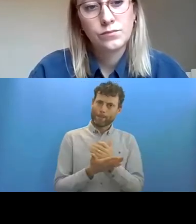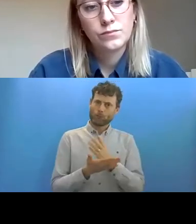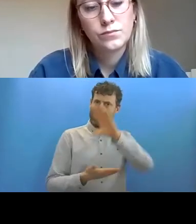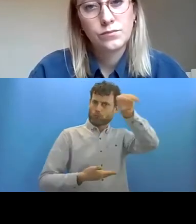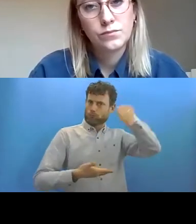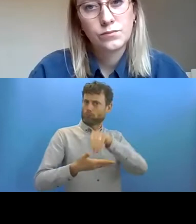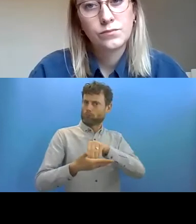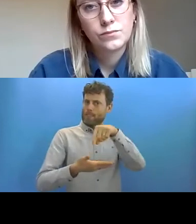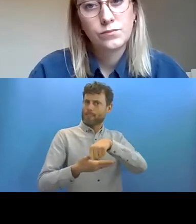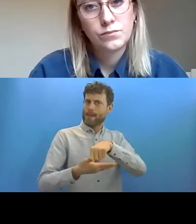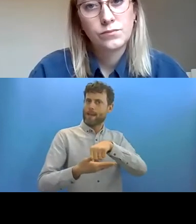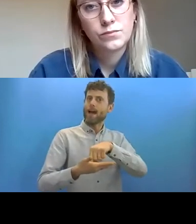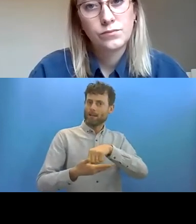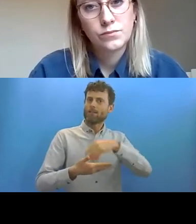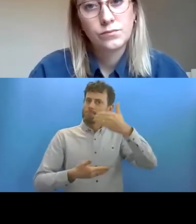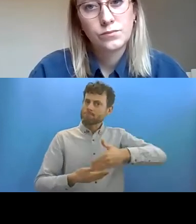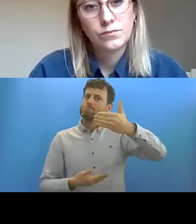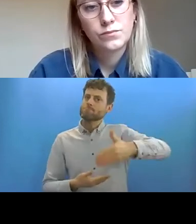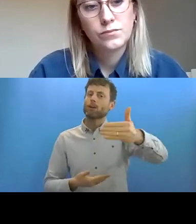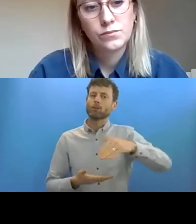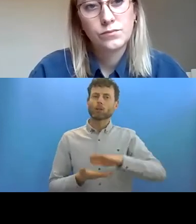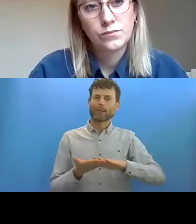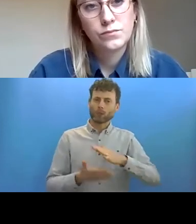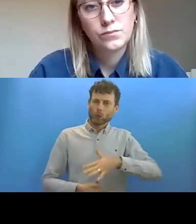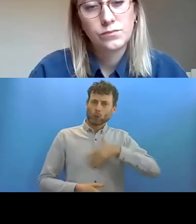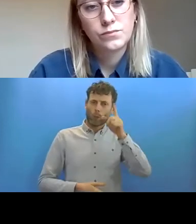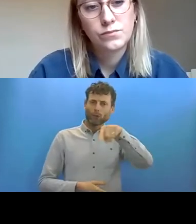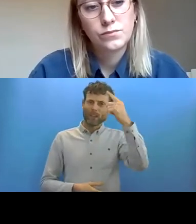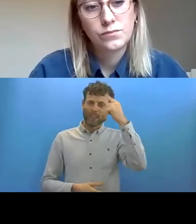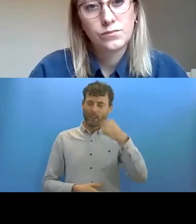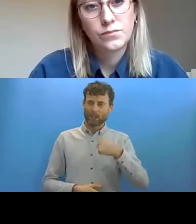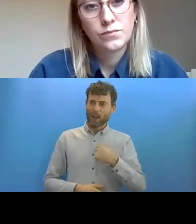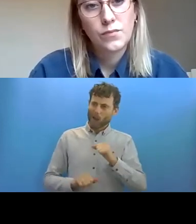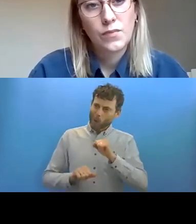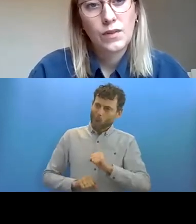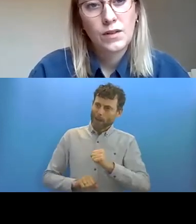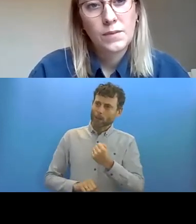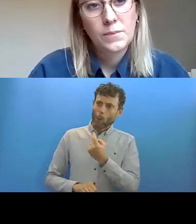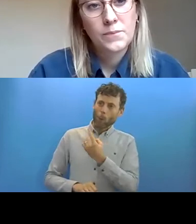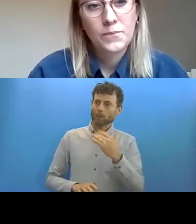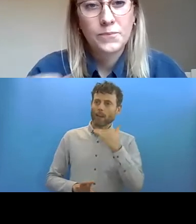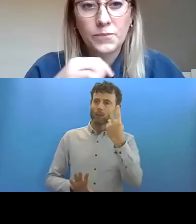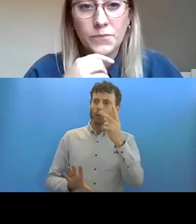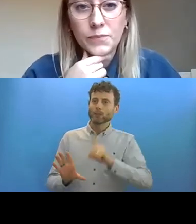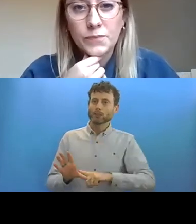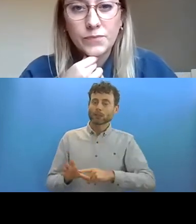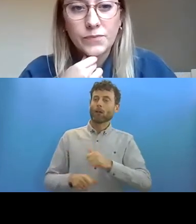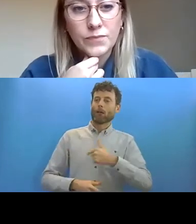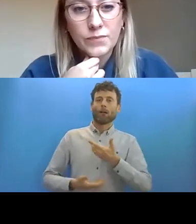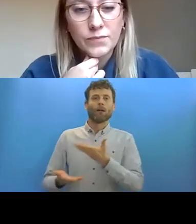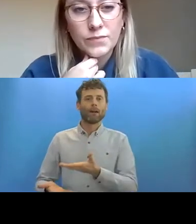form programmes and other festival programmes as well, so that is important to know it's not that you get one chance every two years, kind of thing.